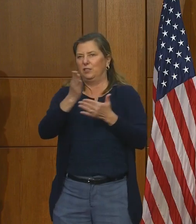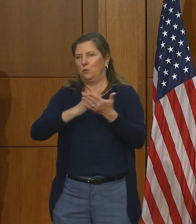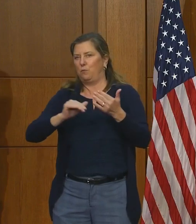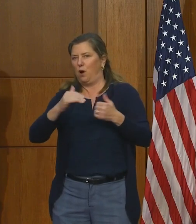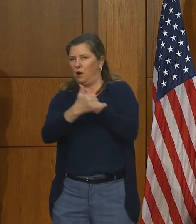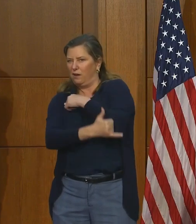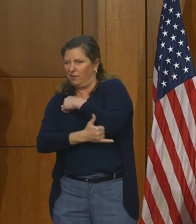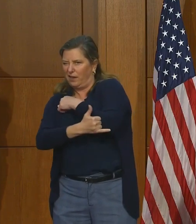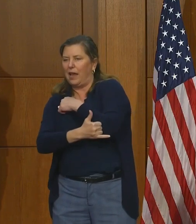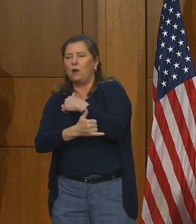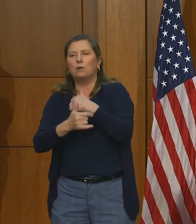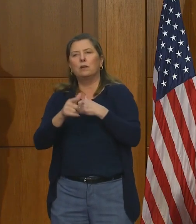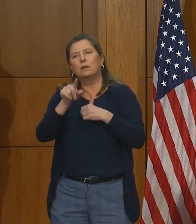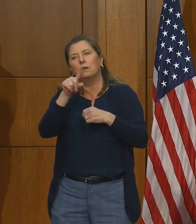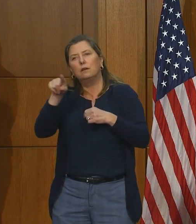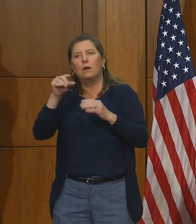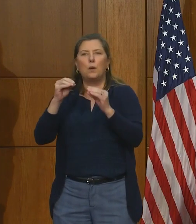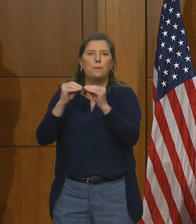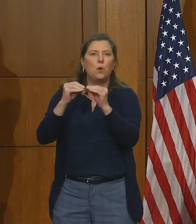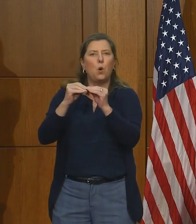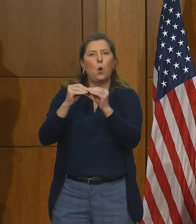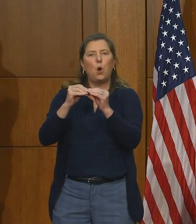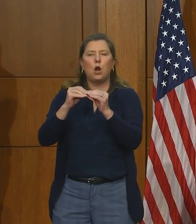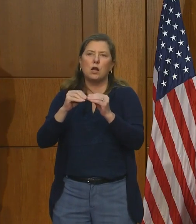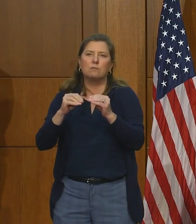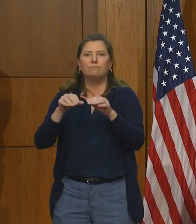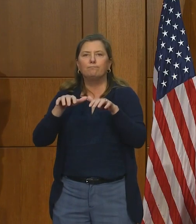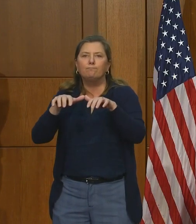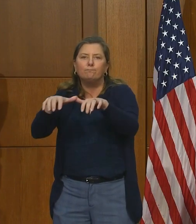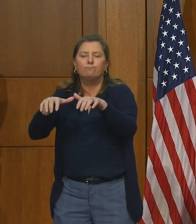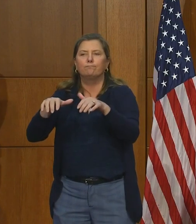BE TRUE SEPARATELY THAT